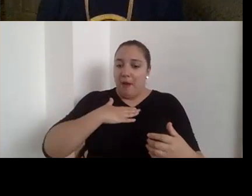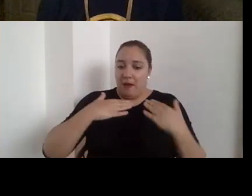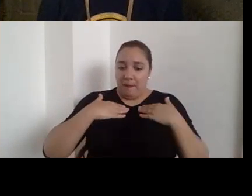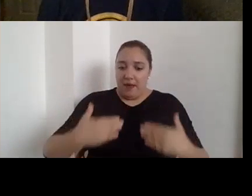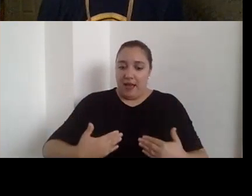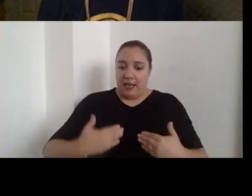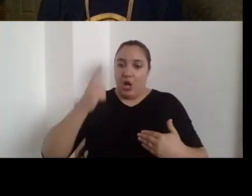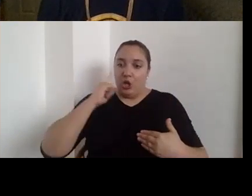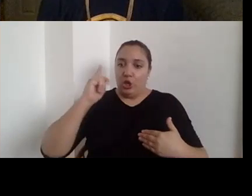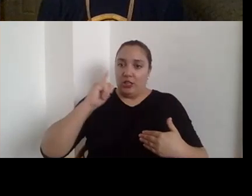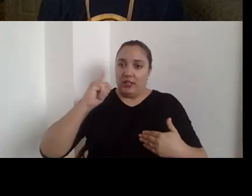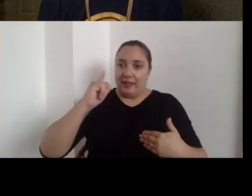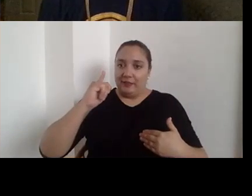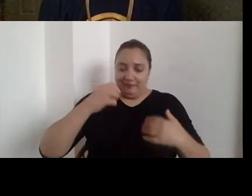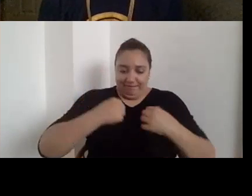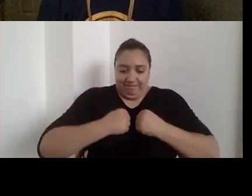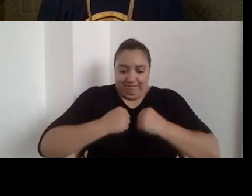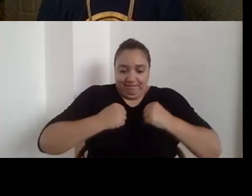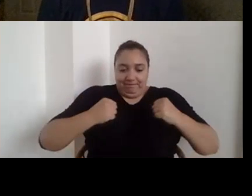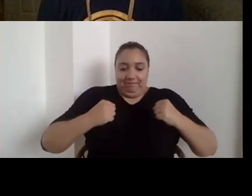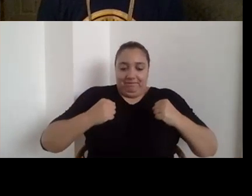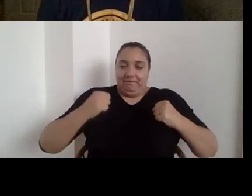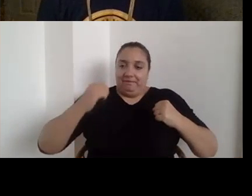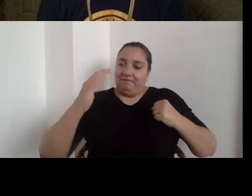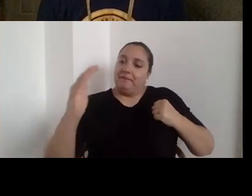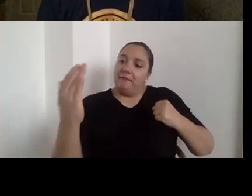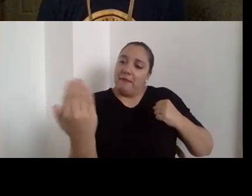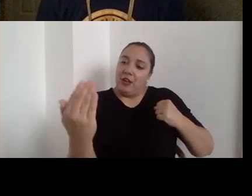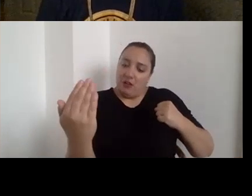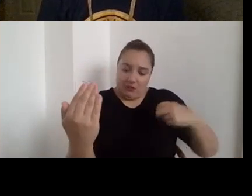understanding how my movement or seeking to achieve something